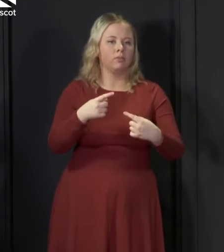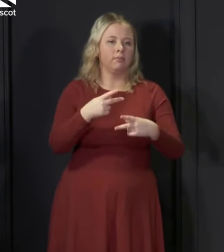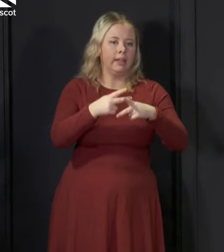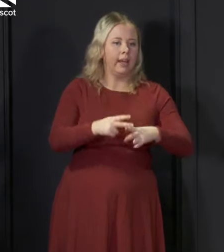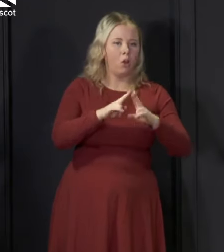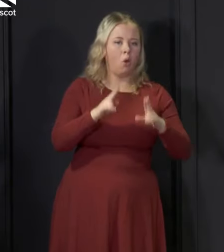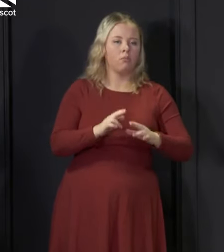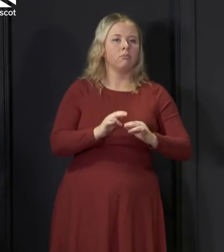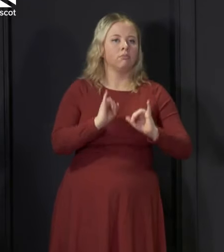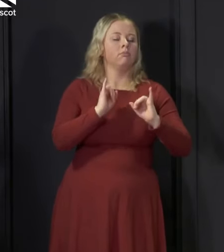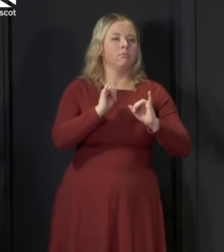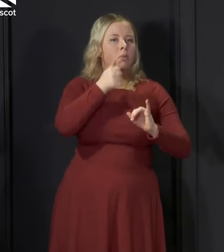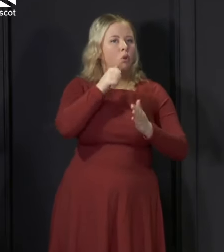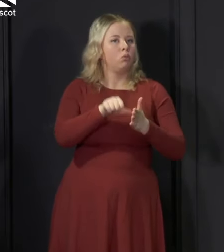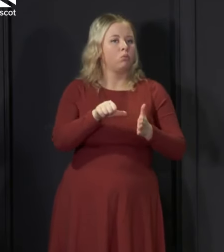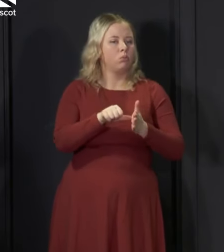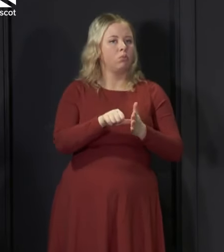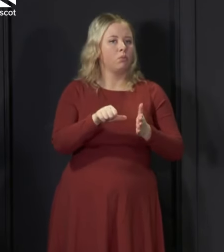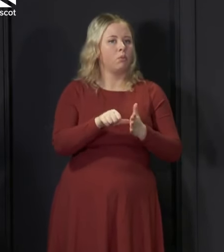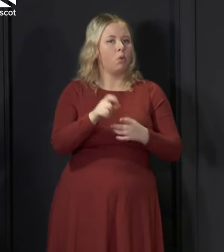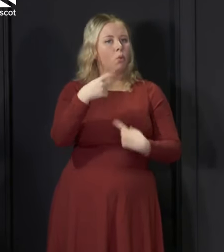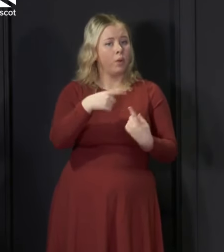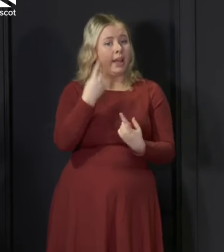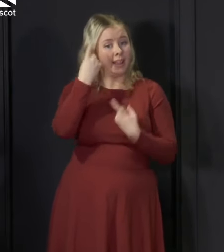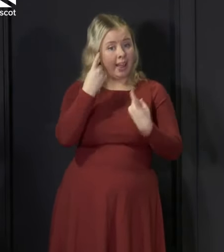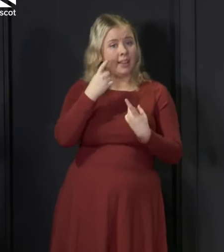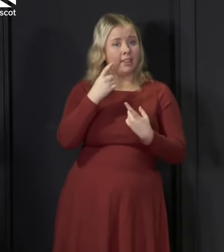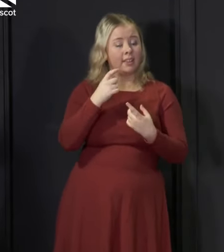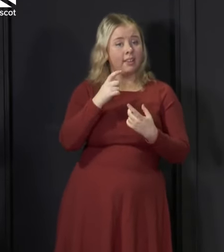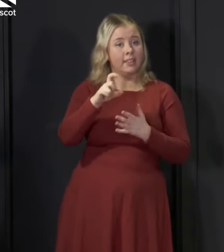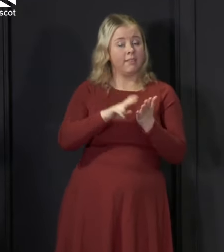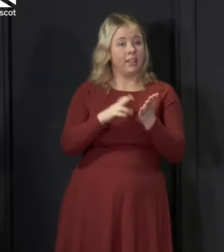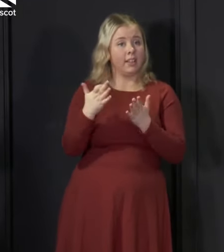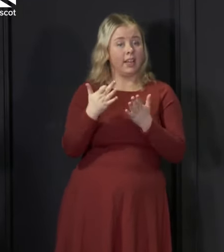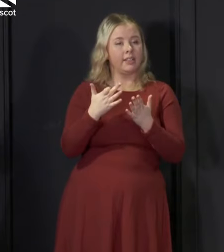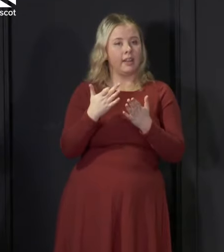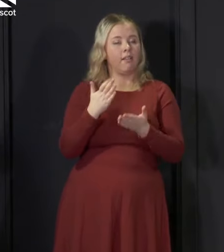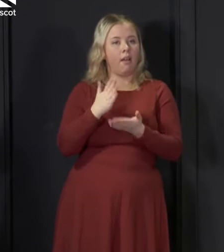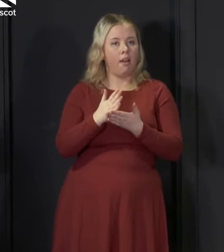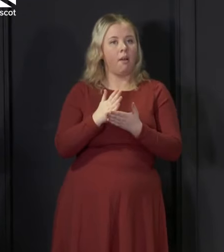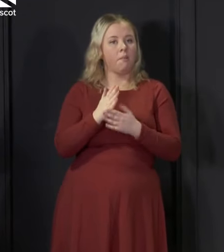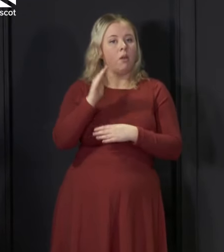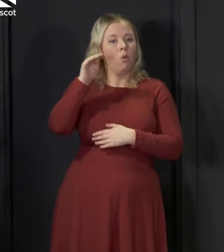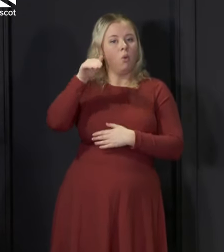as I have said previously, we do think the virus right now is in retreat in the community,